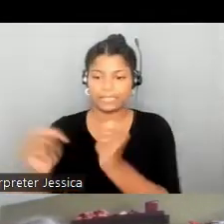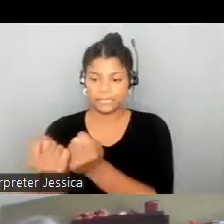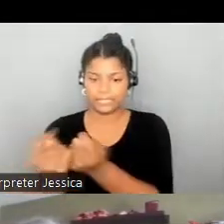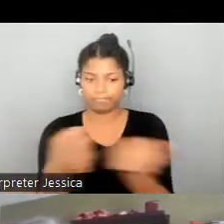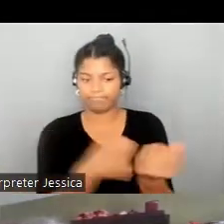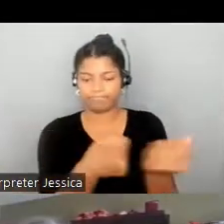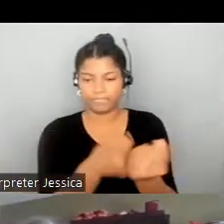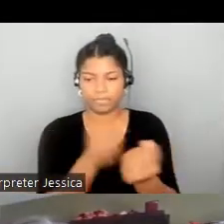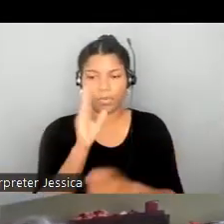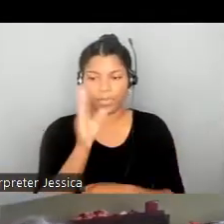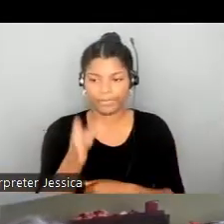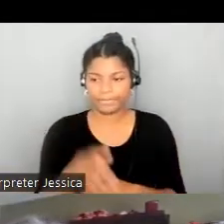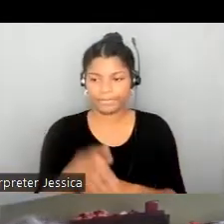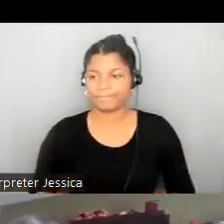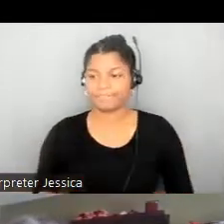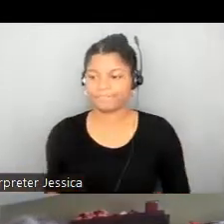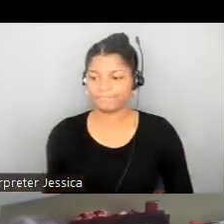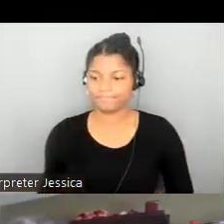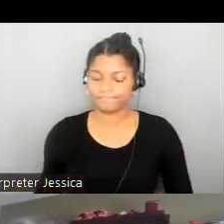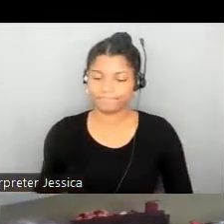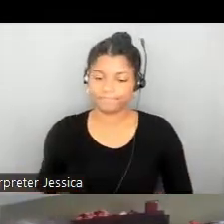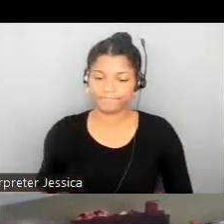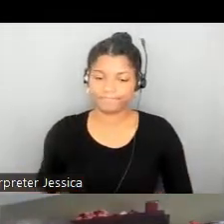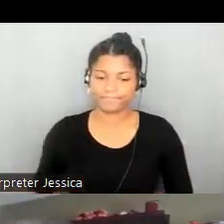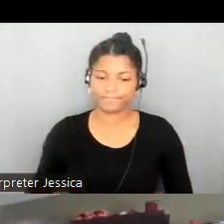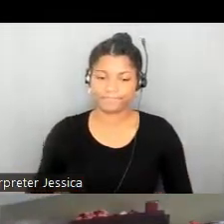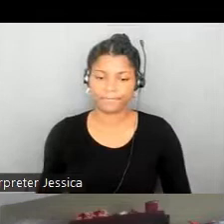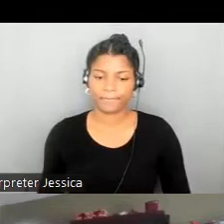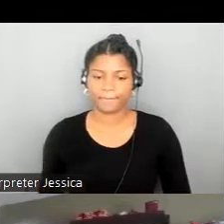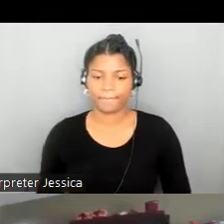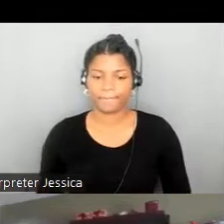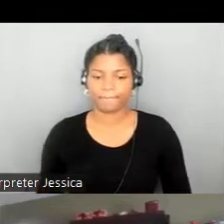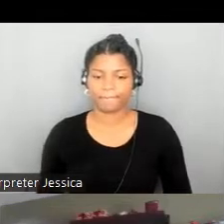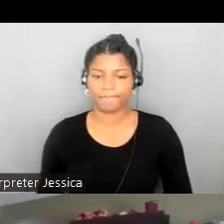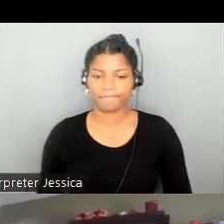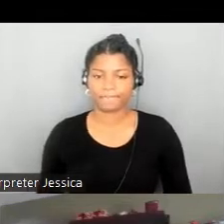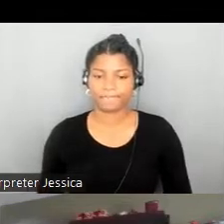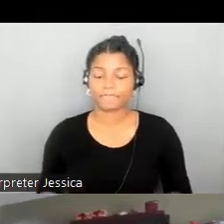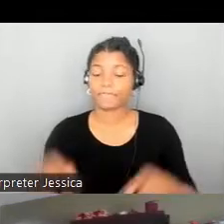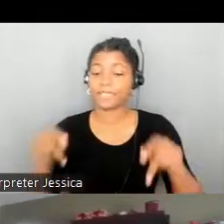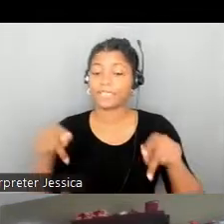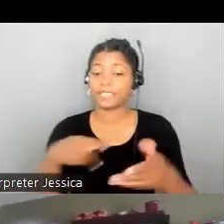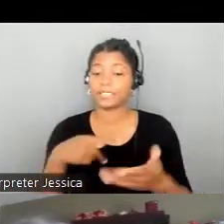their care coordinators. These programs available in all states?